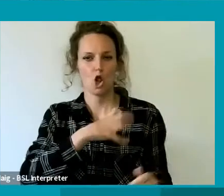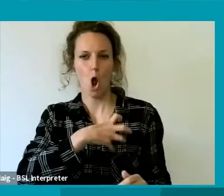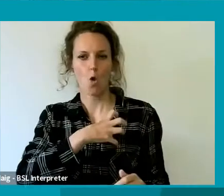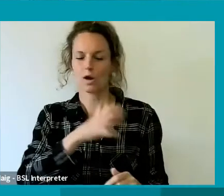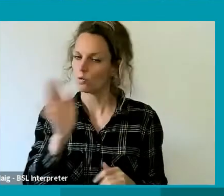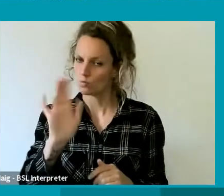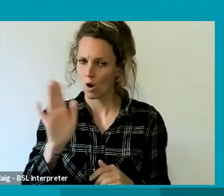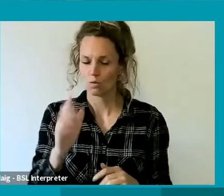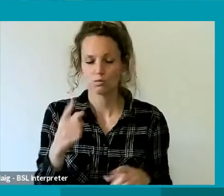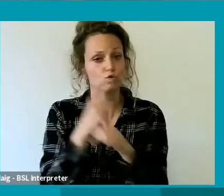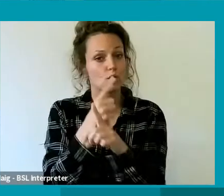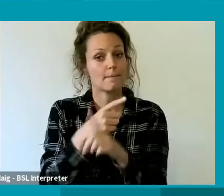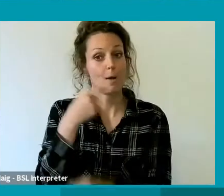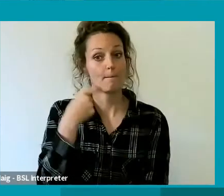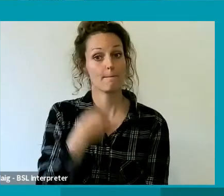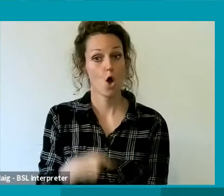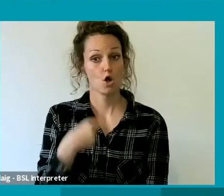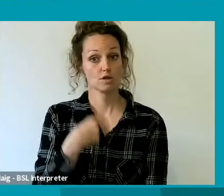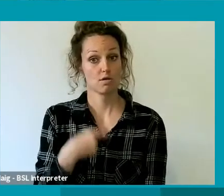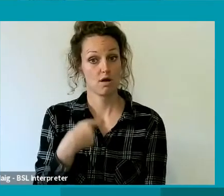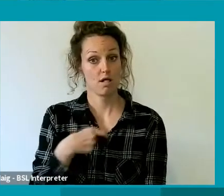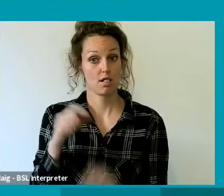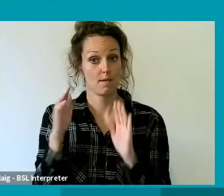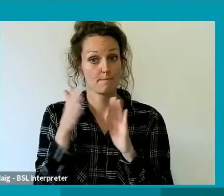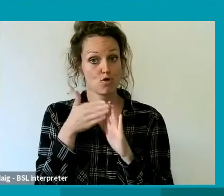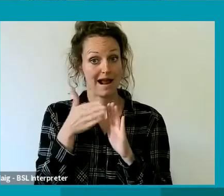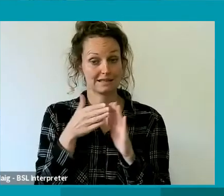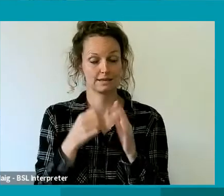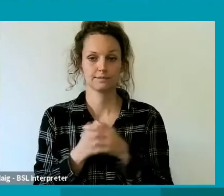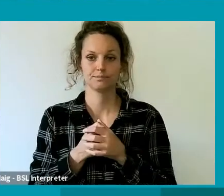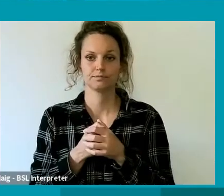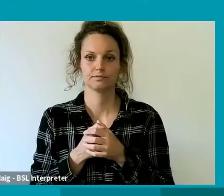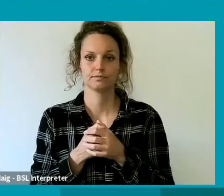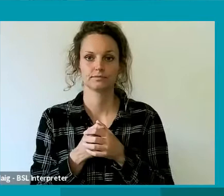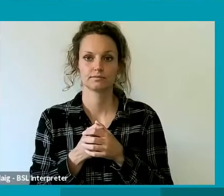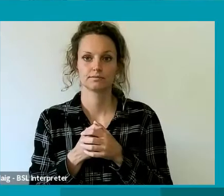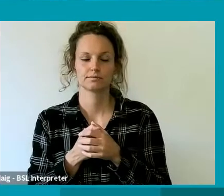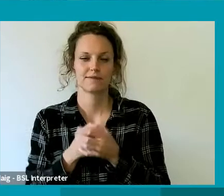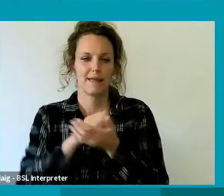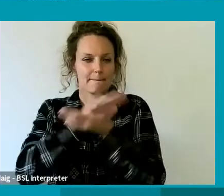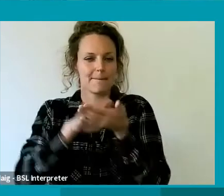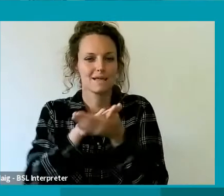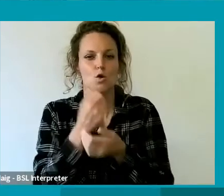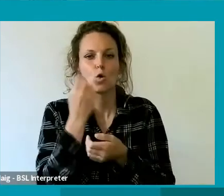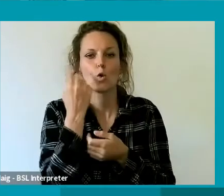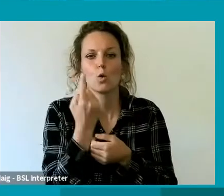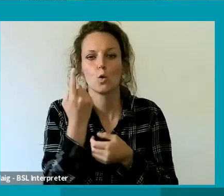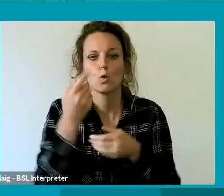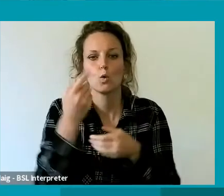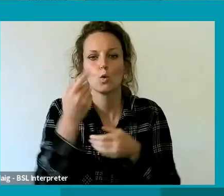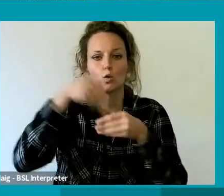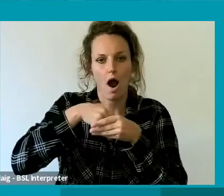We're talking about a personal brand and I mentioned earlier it's encompasses who you are as an entire person.